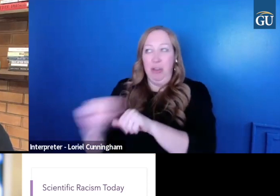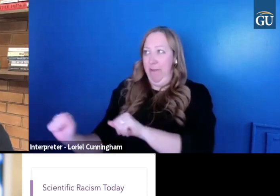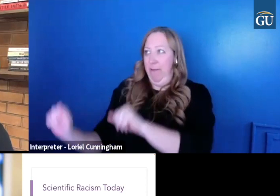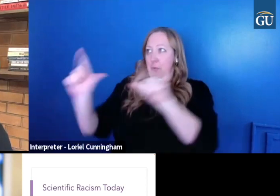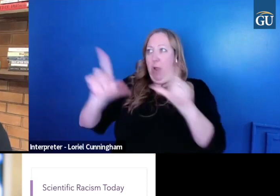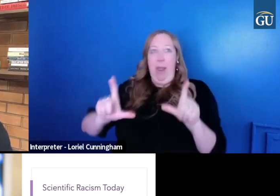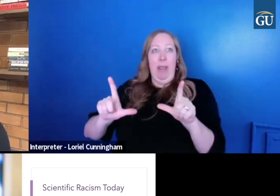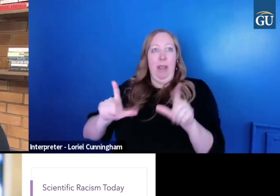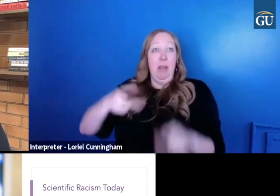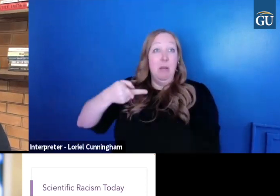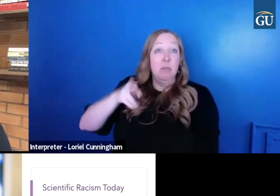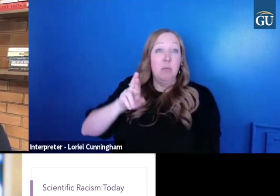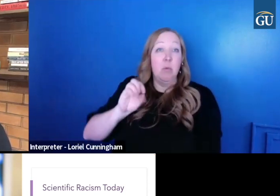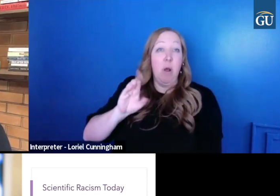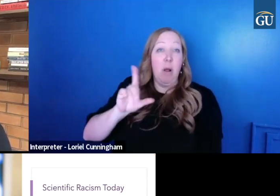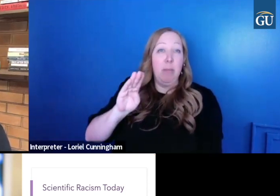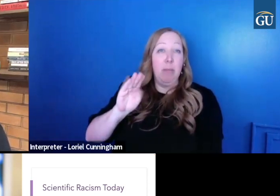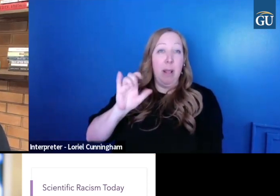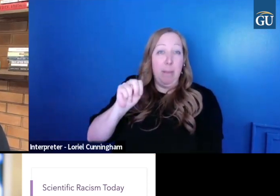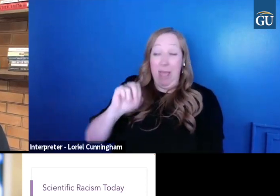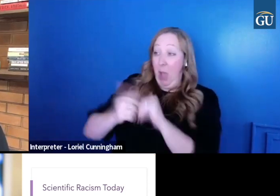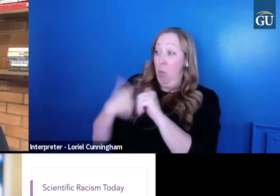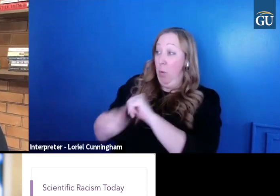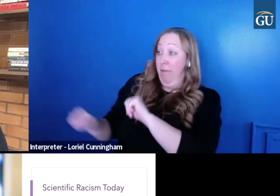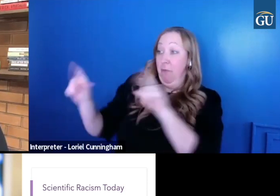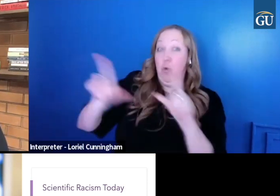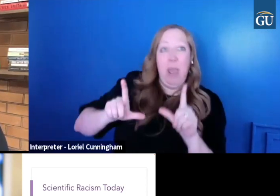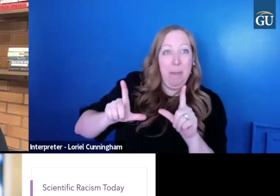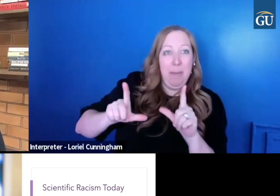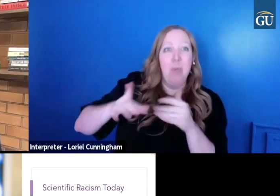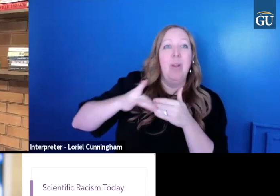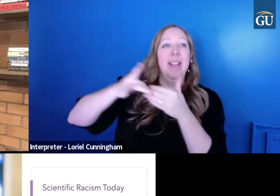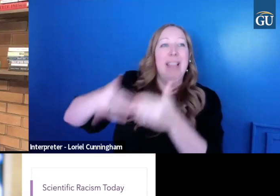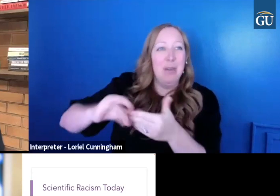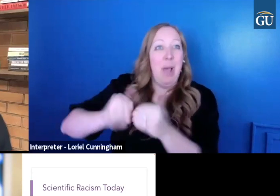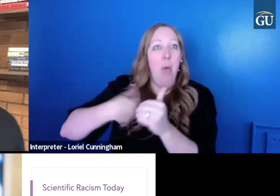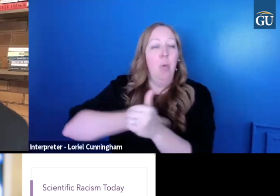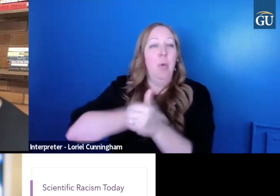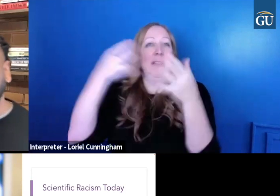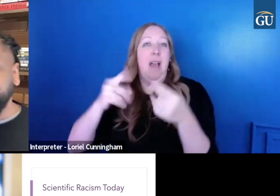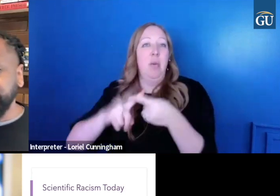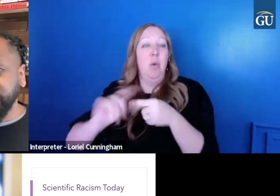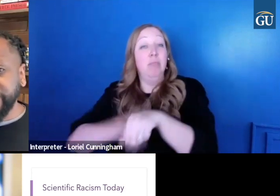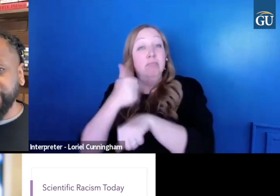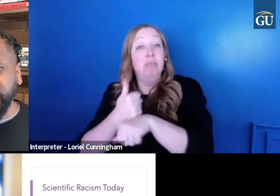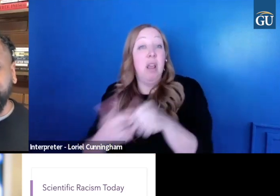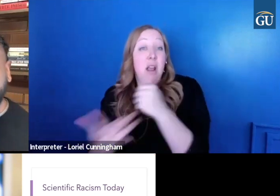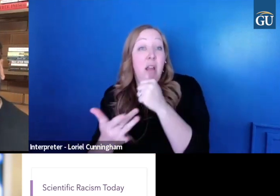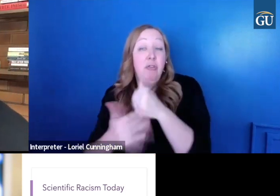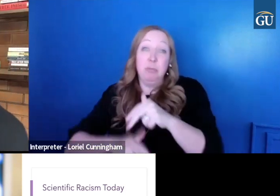fix this problem or build technologies around this. And in the last one that I want us to think about is progress.